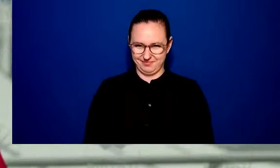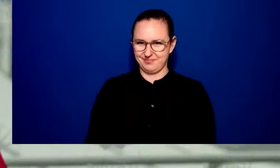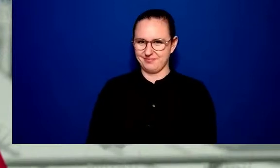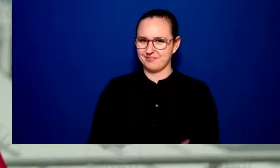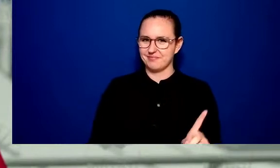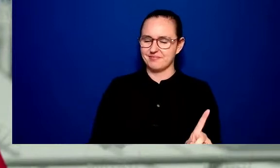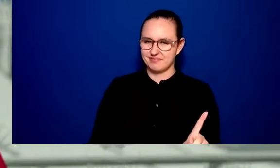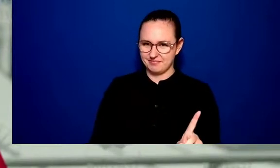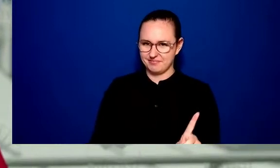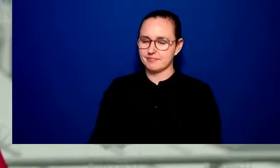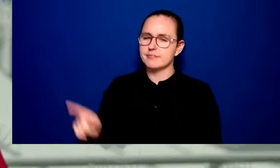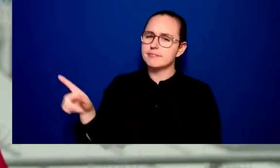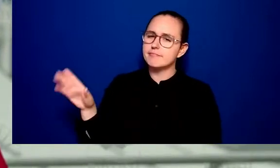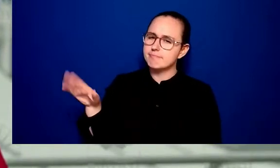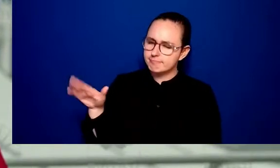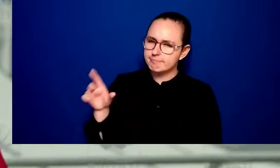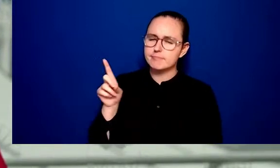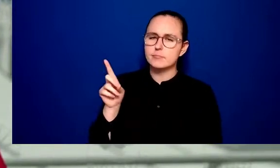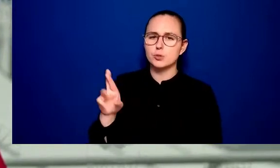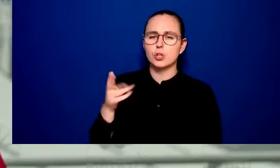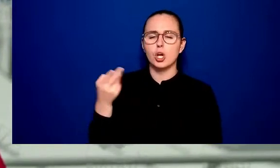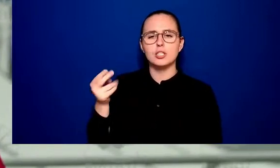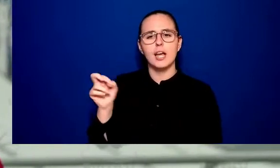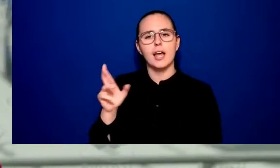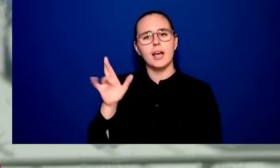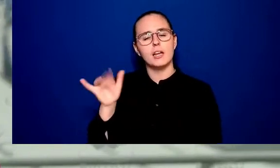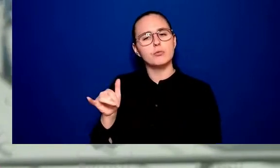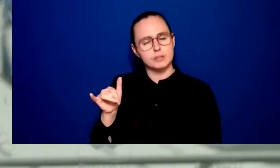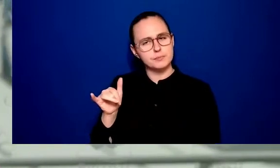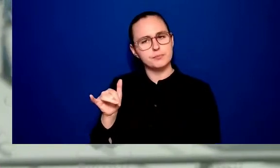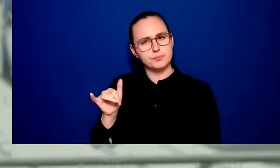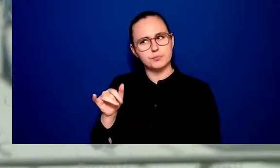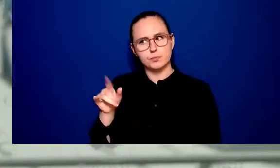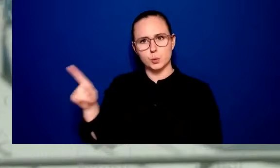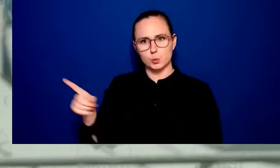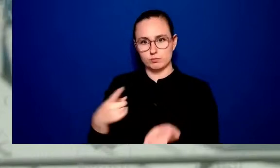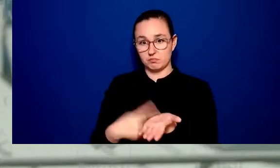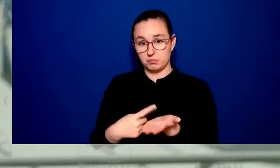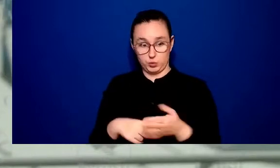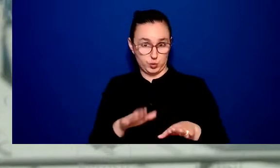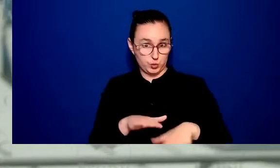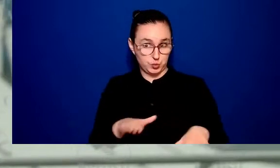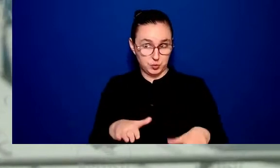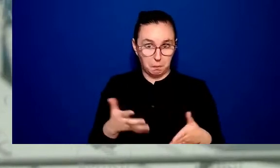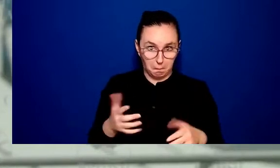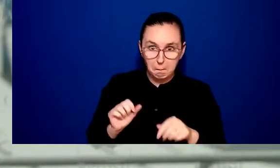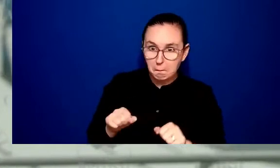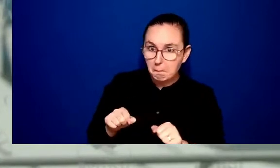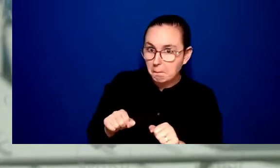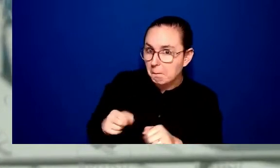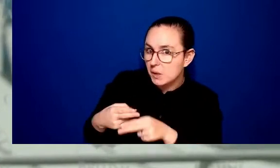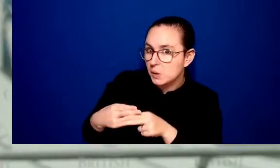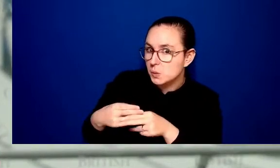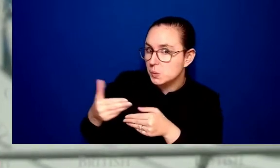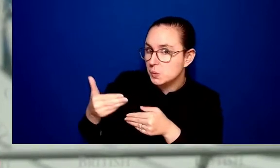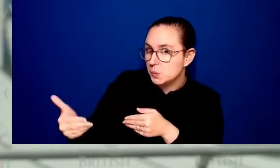prepares to immunize Children. Can you give us an update on